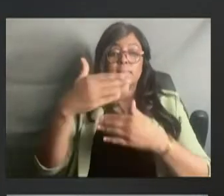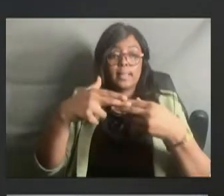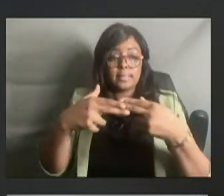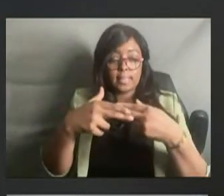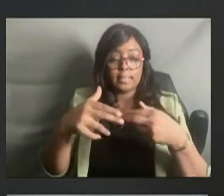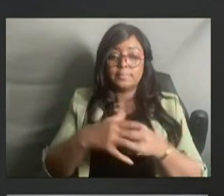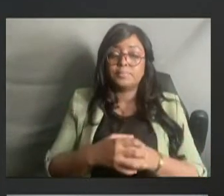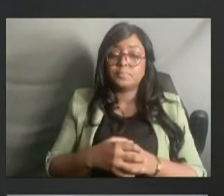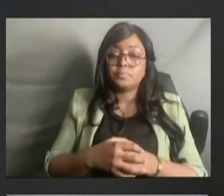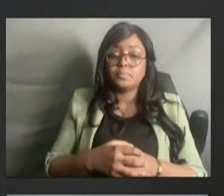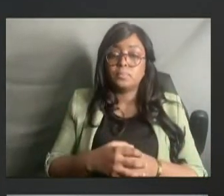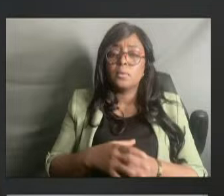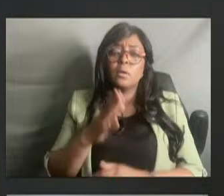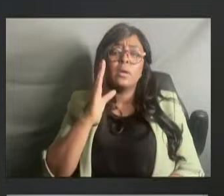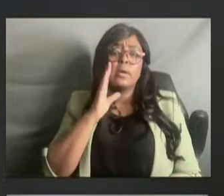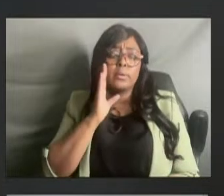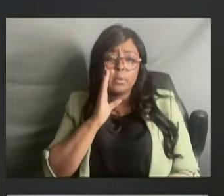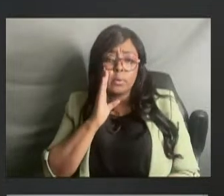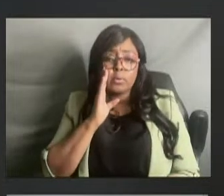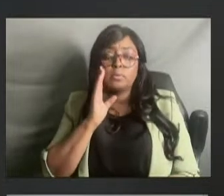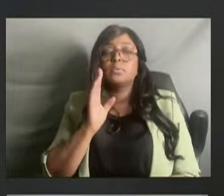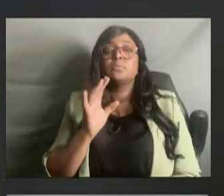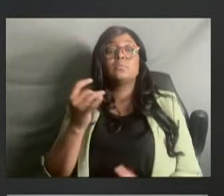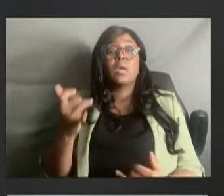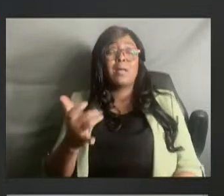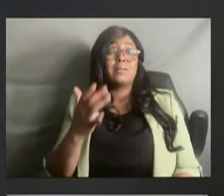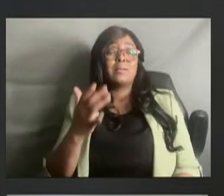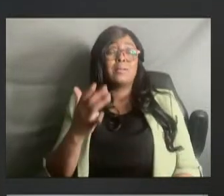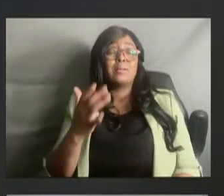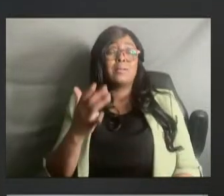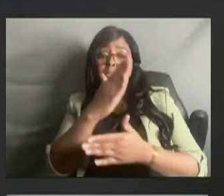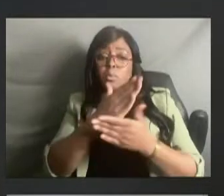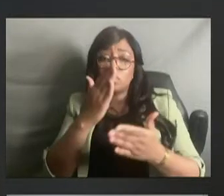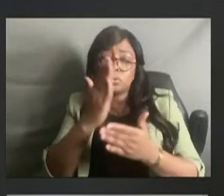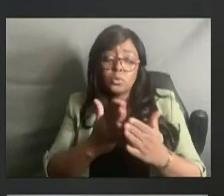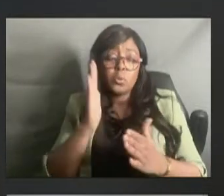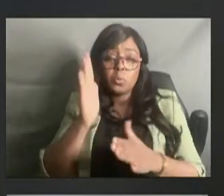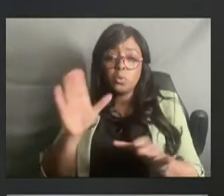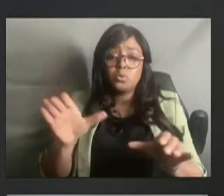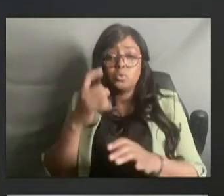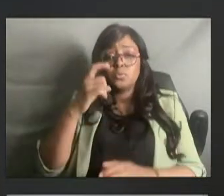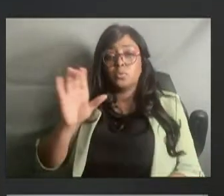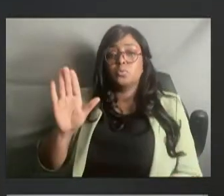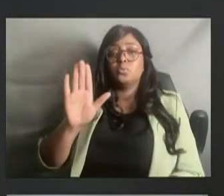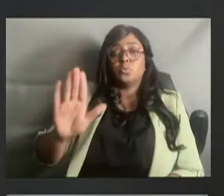we might go in the future. Next